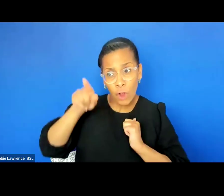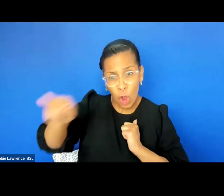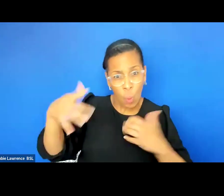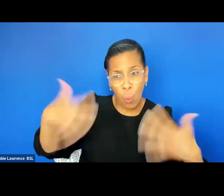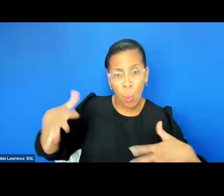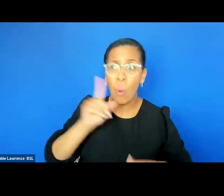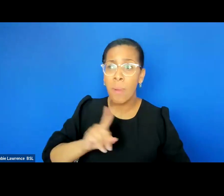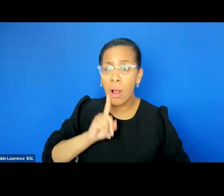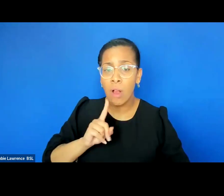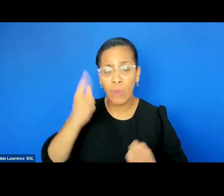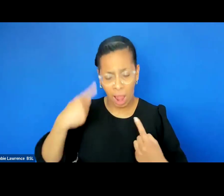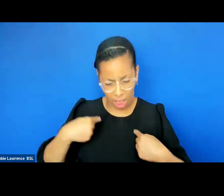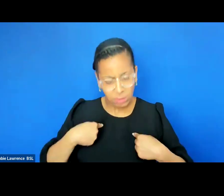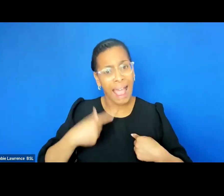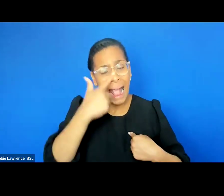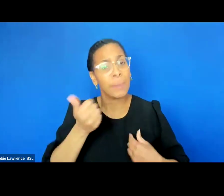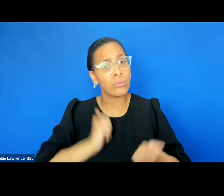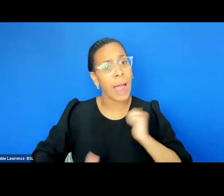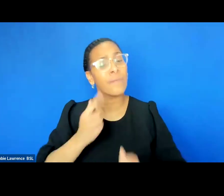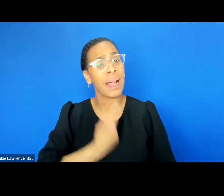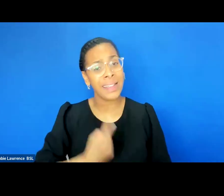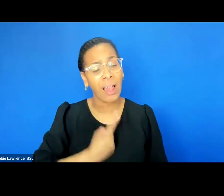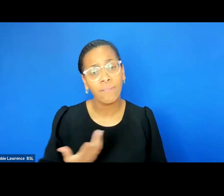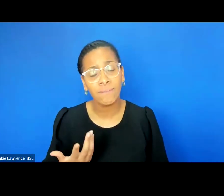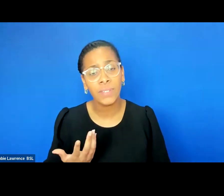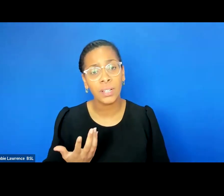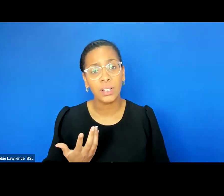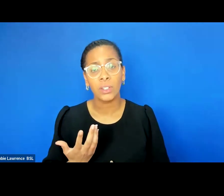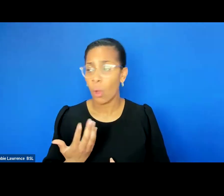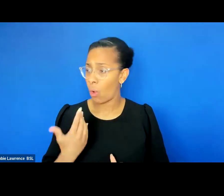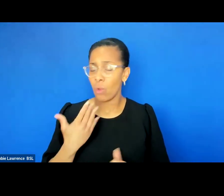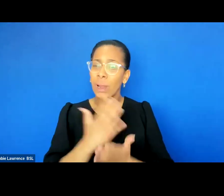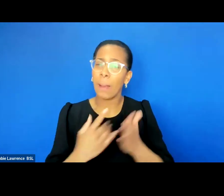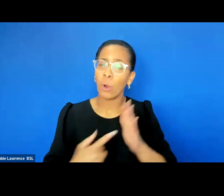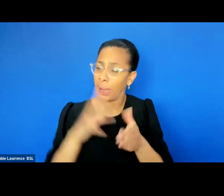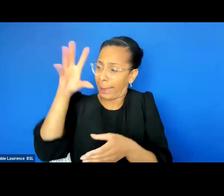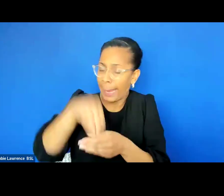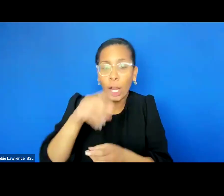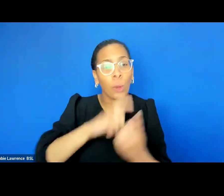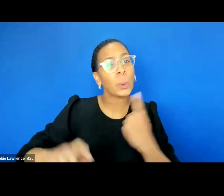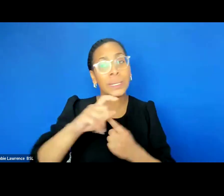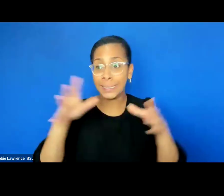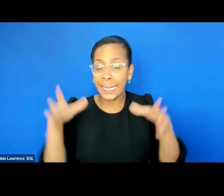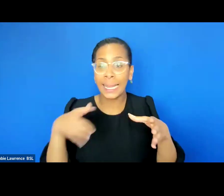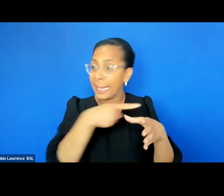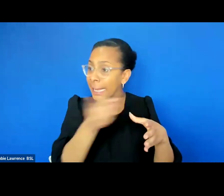The point is community. Being in community with people with disabilities, whether they were colleagues or friends or the children and